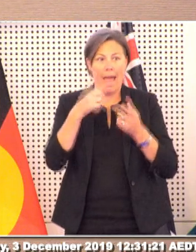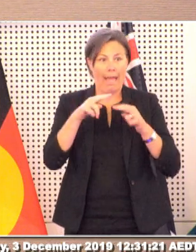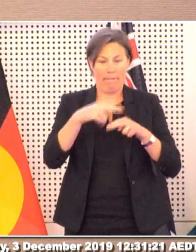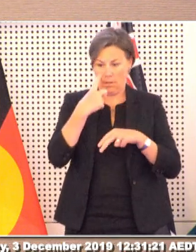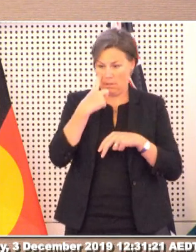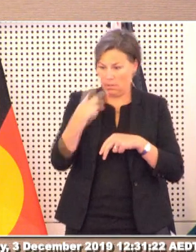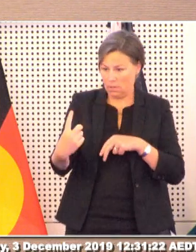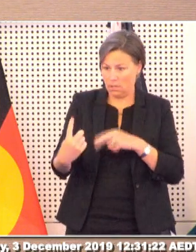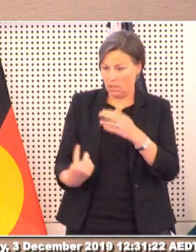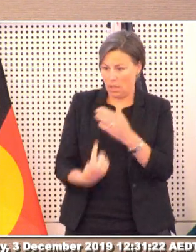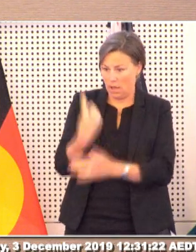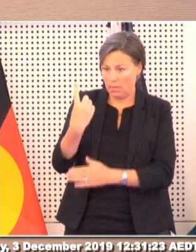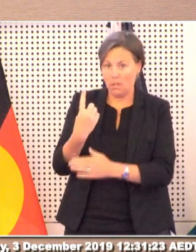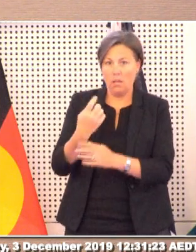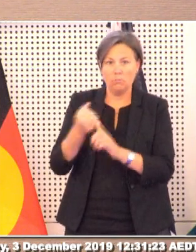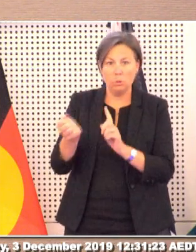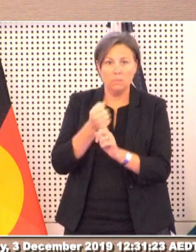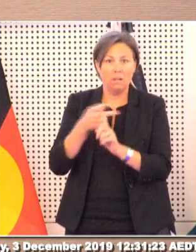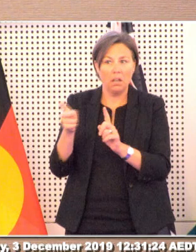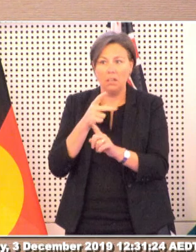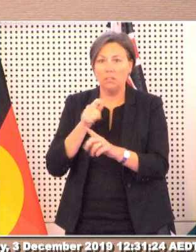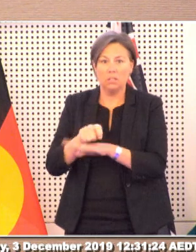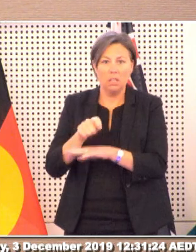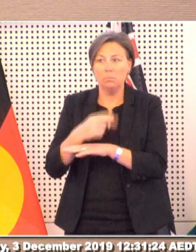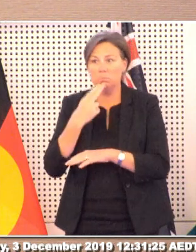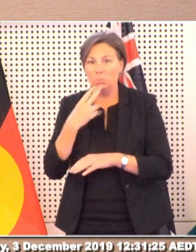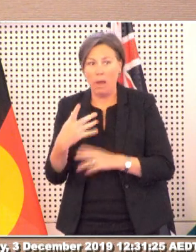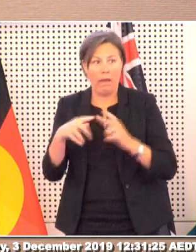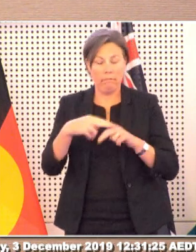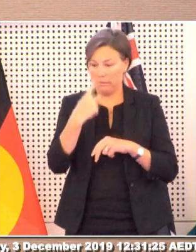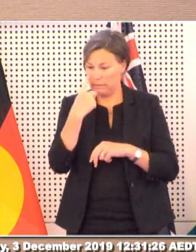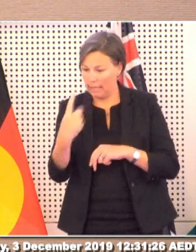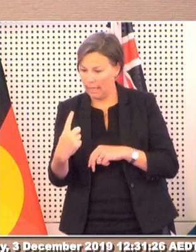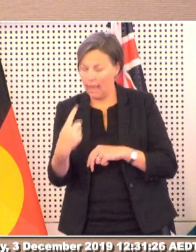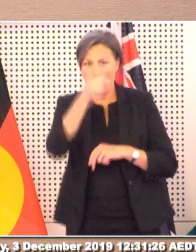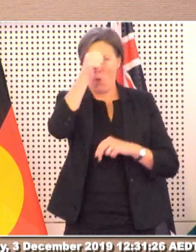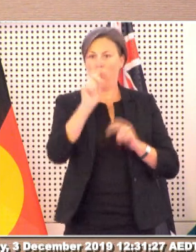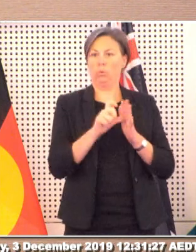something, when people see something that they feel uncomfortable about, because I